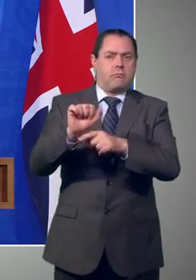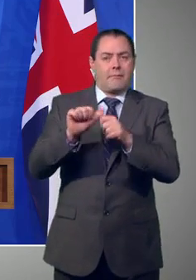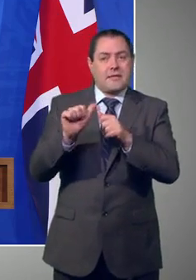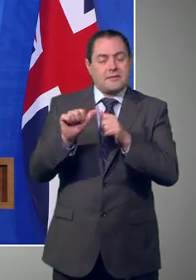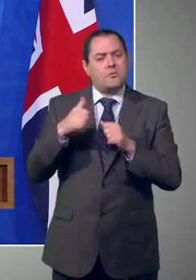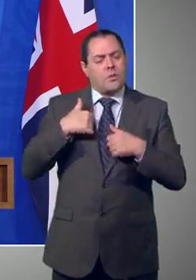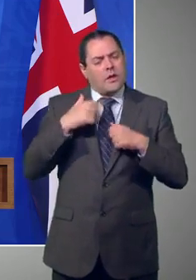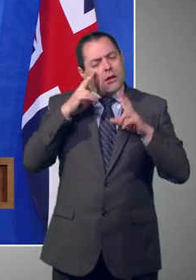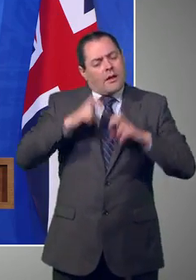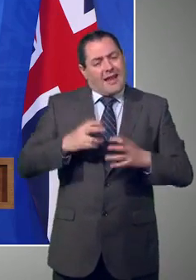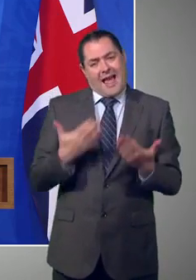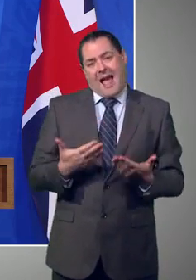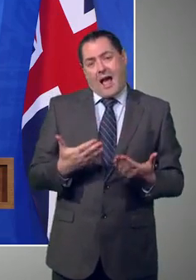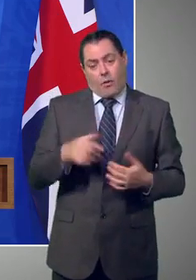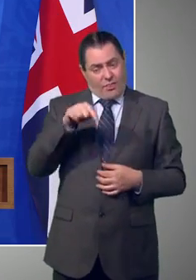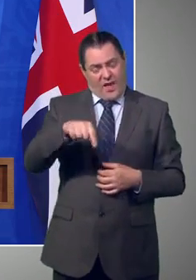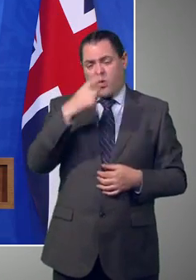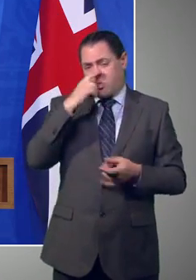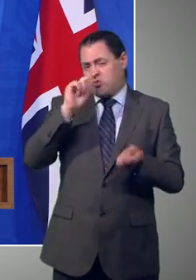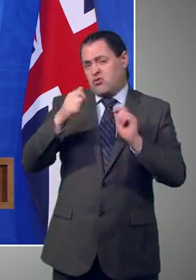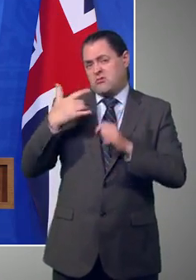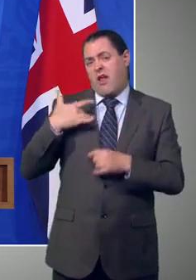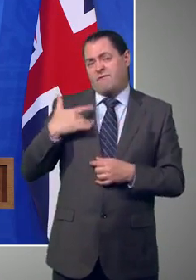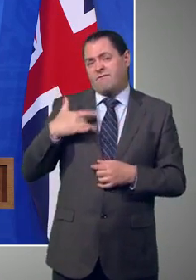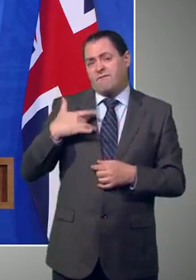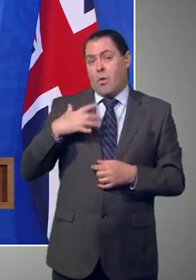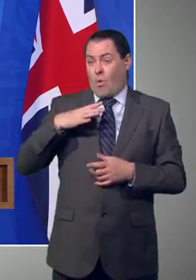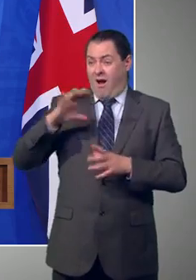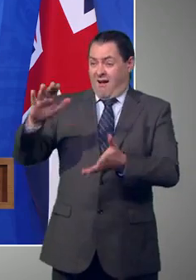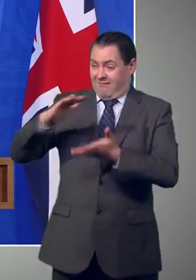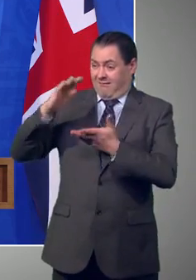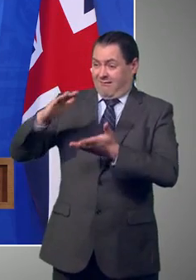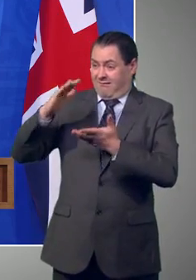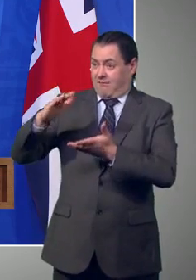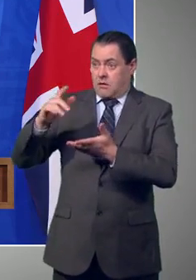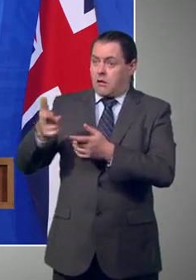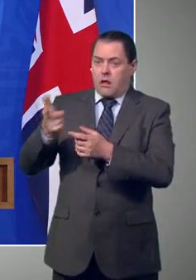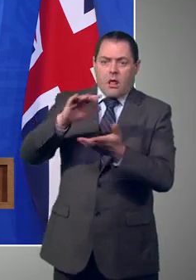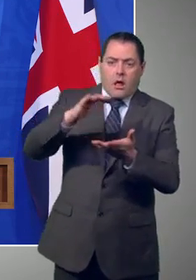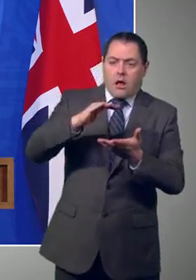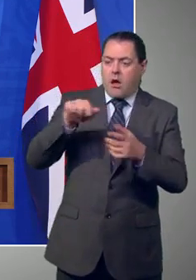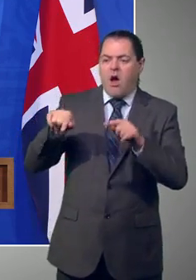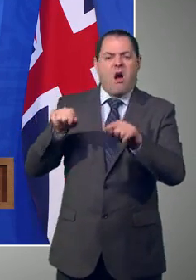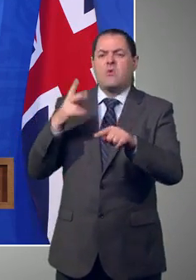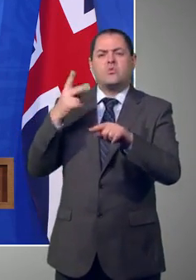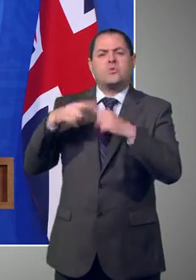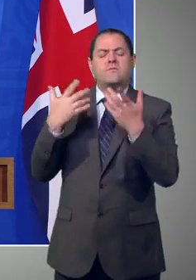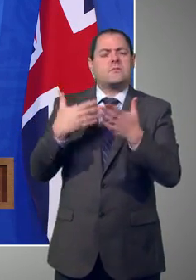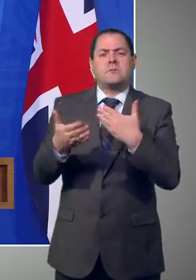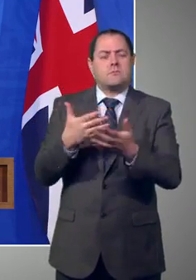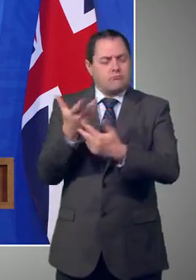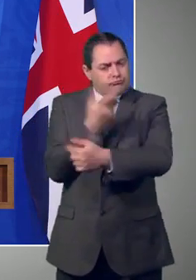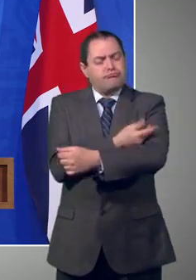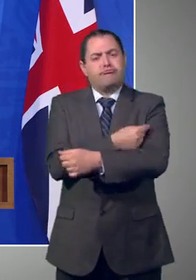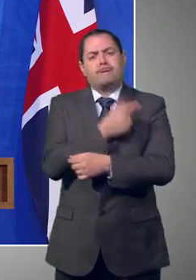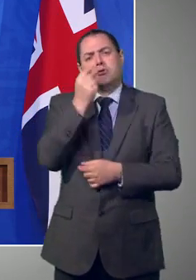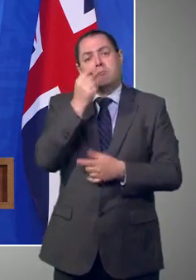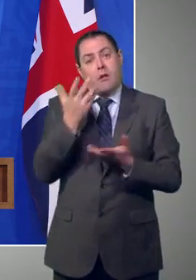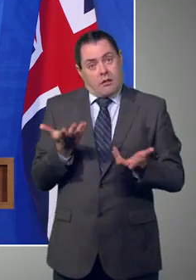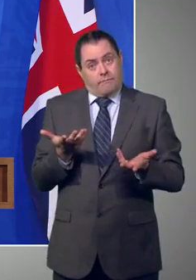potential to transform lives globally and it is brilliant